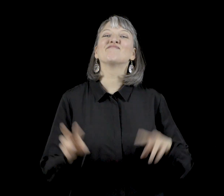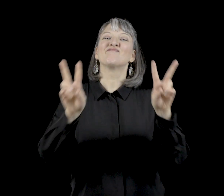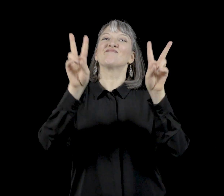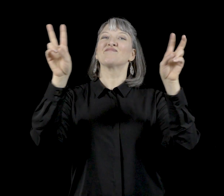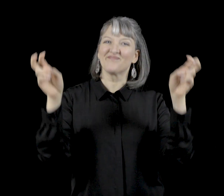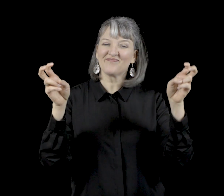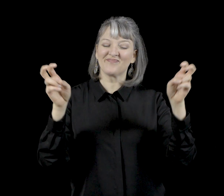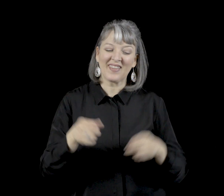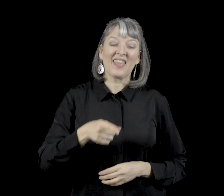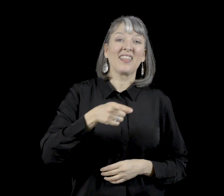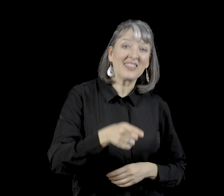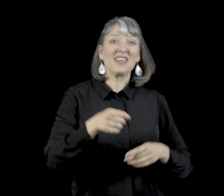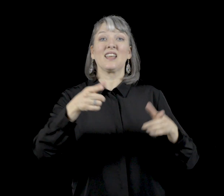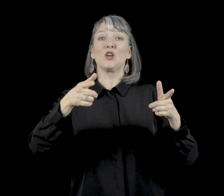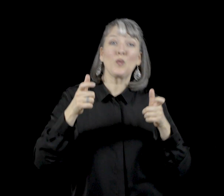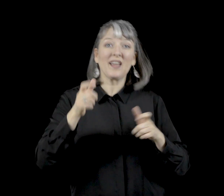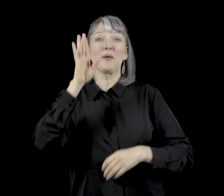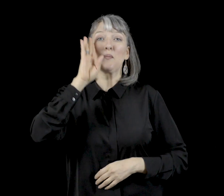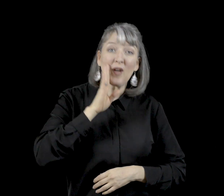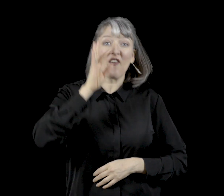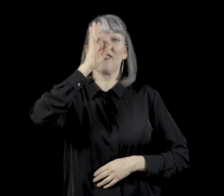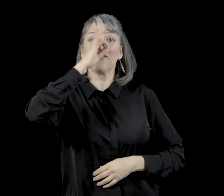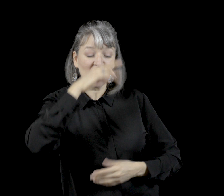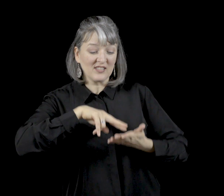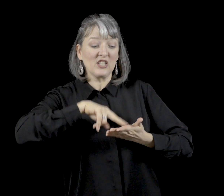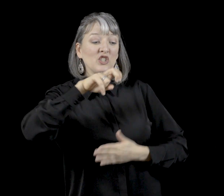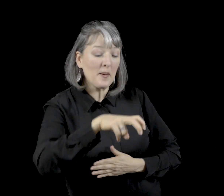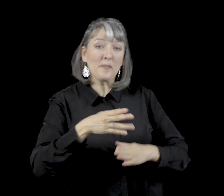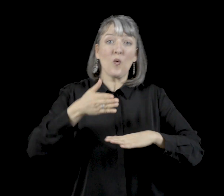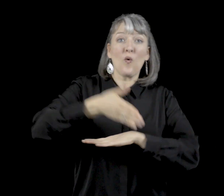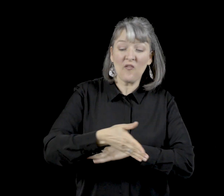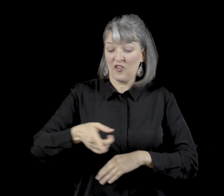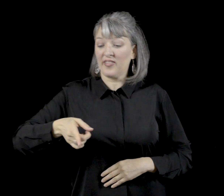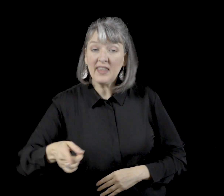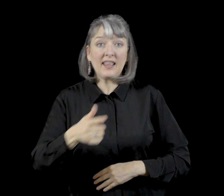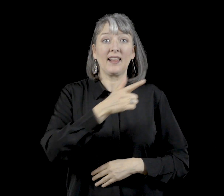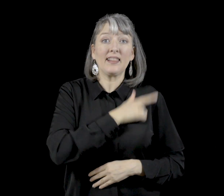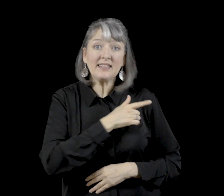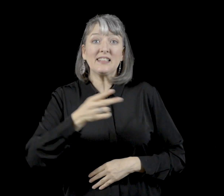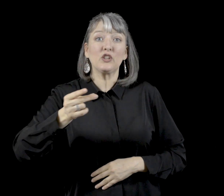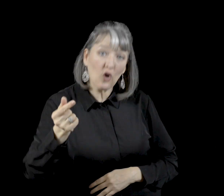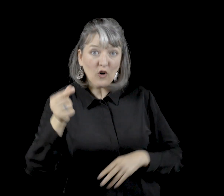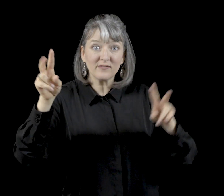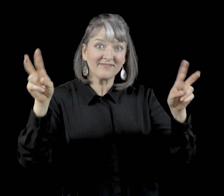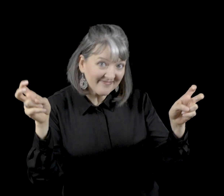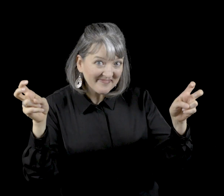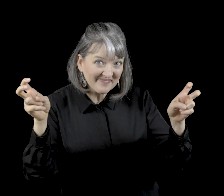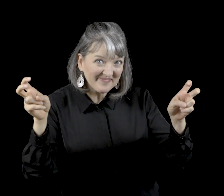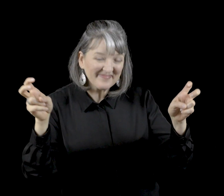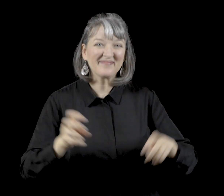"The quick brown fox jumps over the lazy dog,"